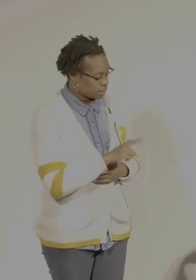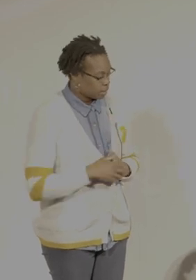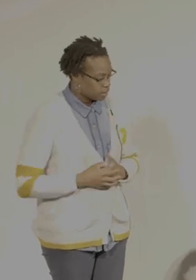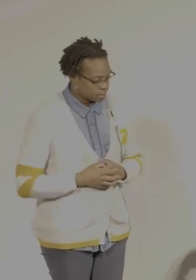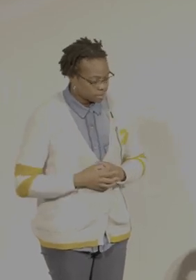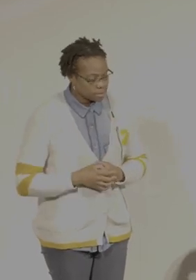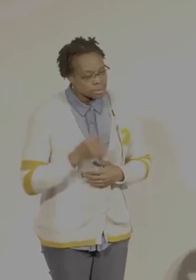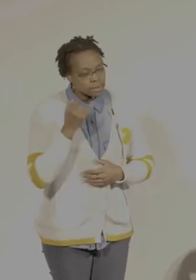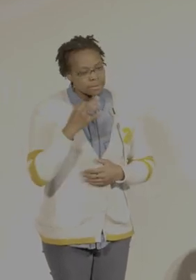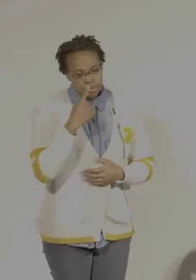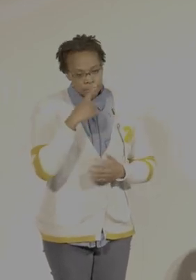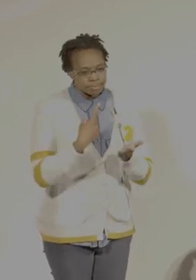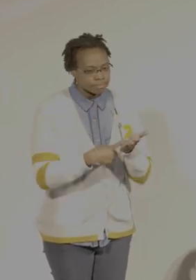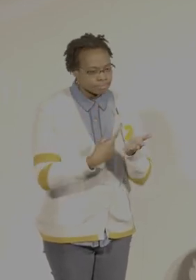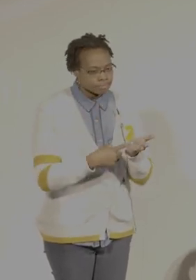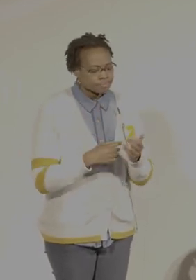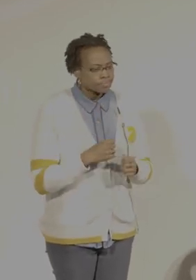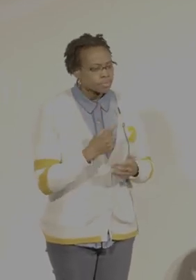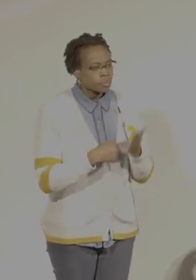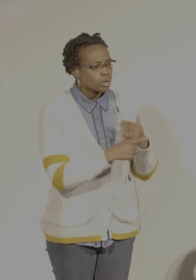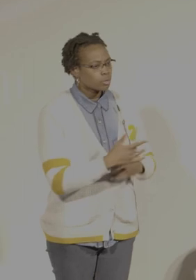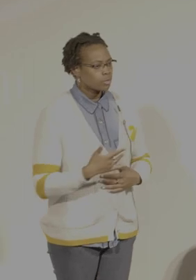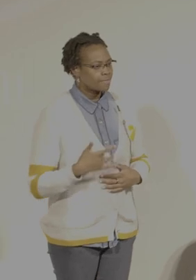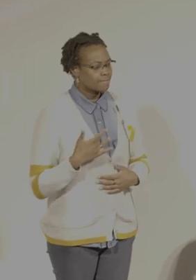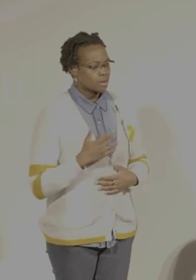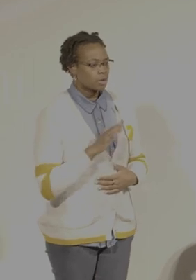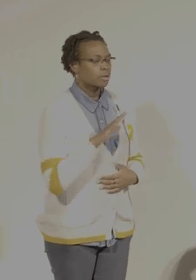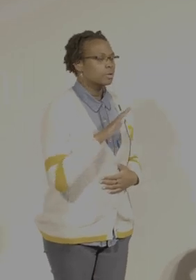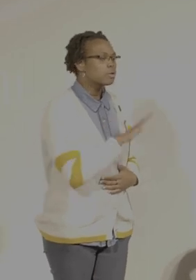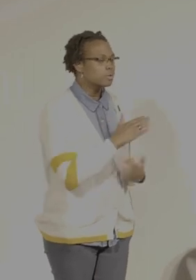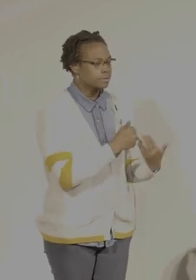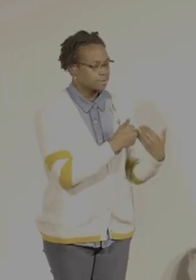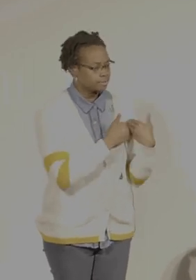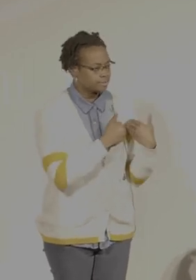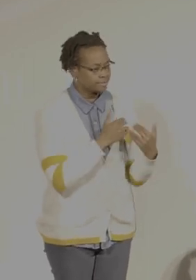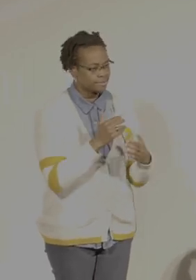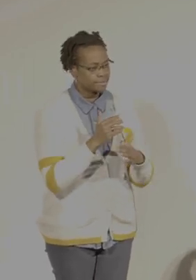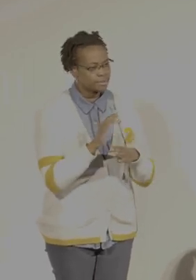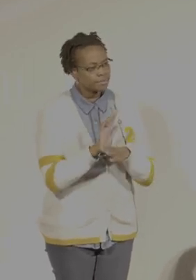if you can talk a bit about what you feel your responsibility is as a filmmaker